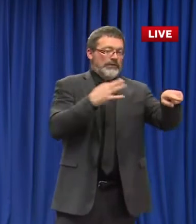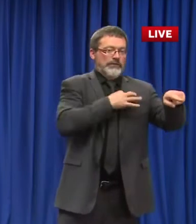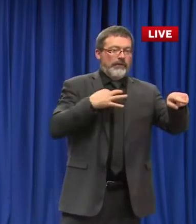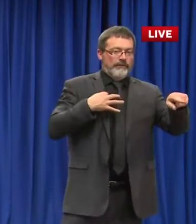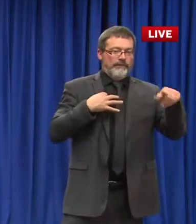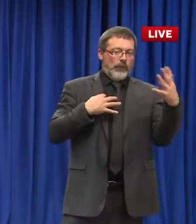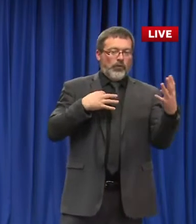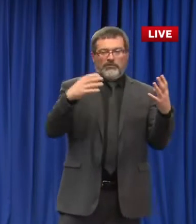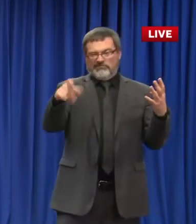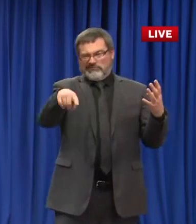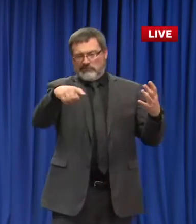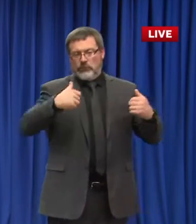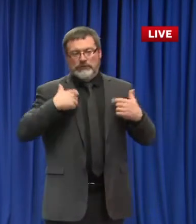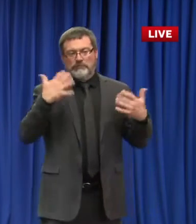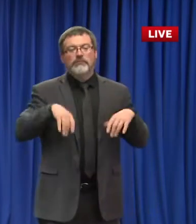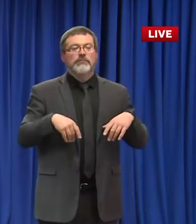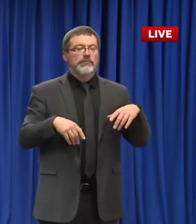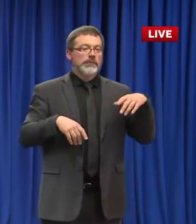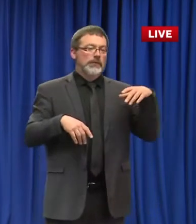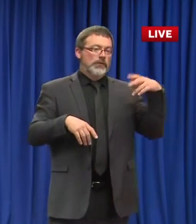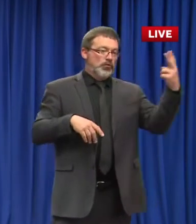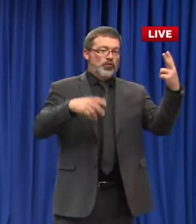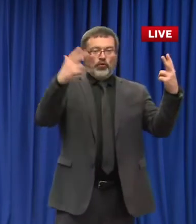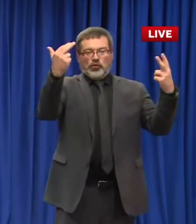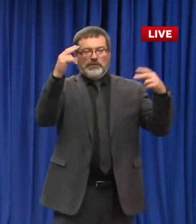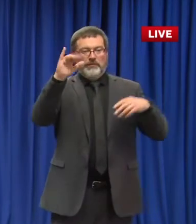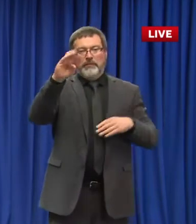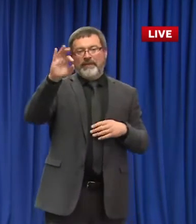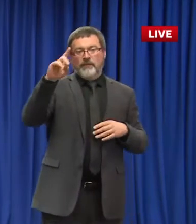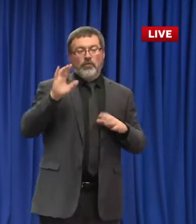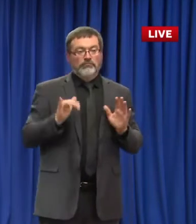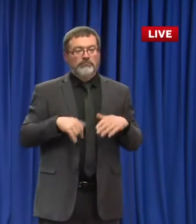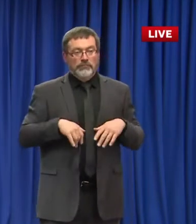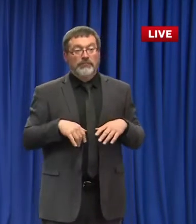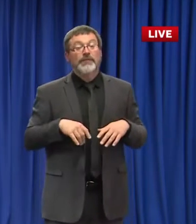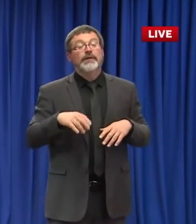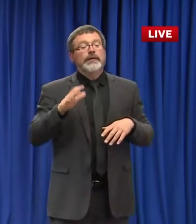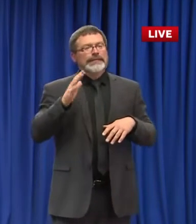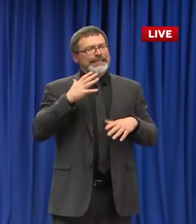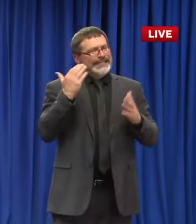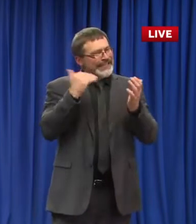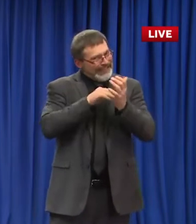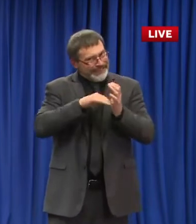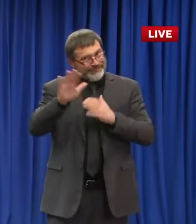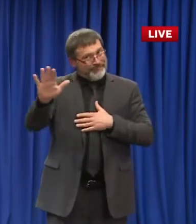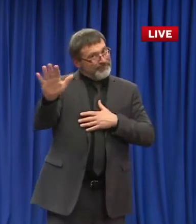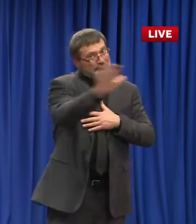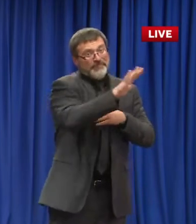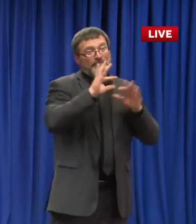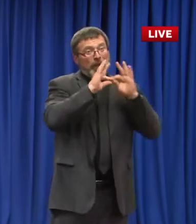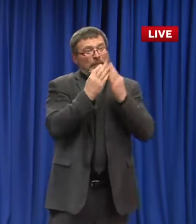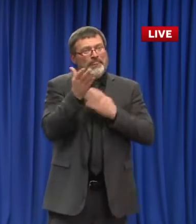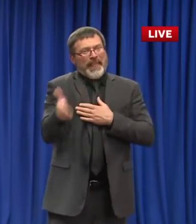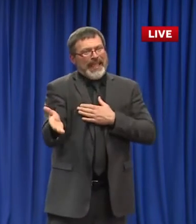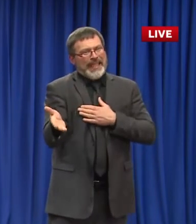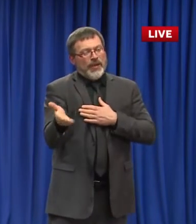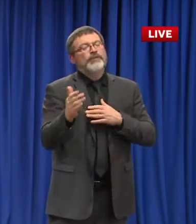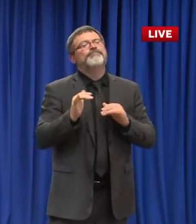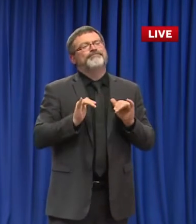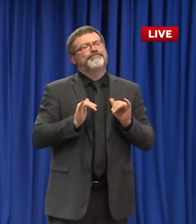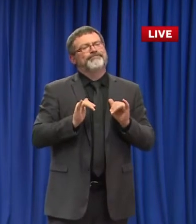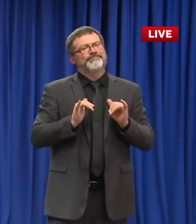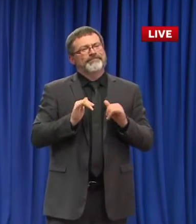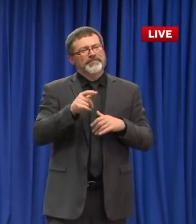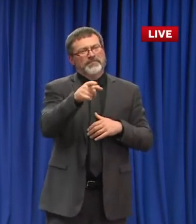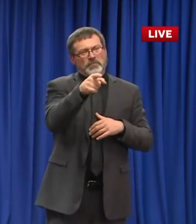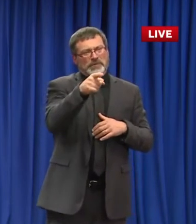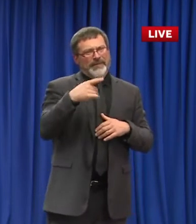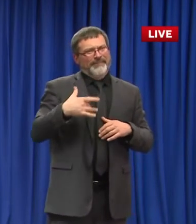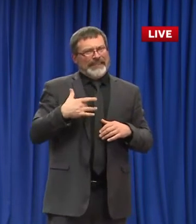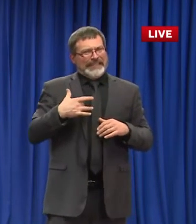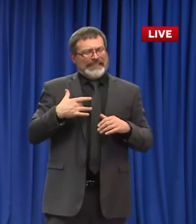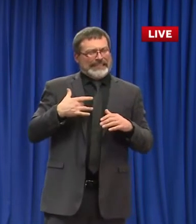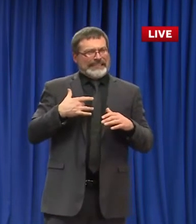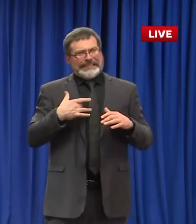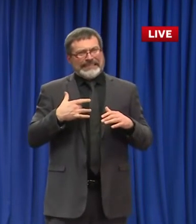SO IF YOU ARE A STAFF MEMBER IN A FACILITY OR YOU HAVE A FAMILY MEMBER IN ONE OF THOSE FACILITIES AND AND YOU CAN SAY WELL WE KNOW THAT THEY HAVE MORE CASES.